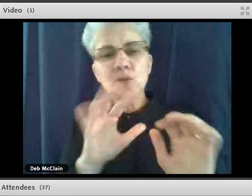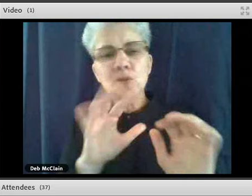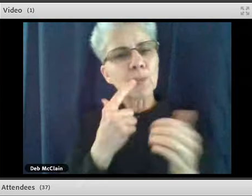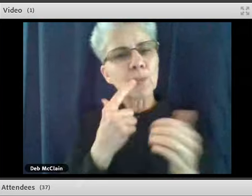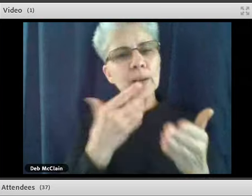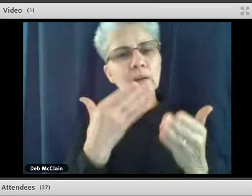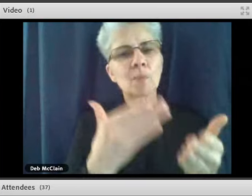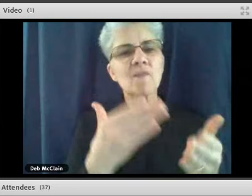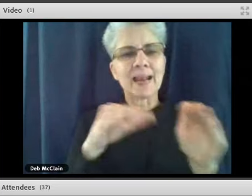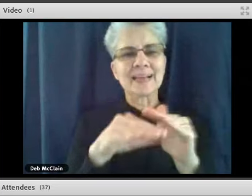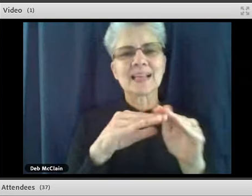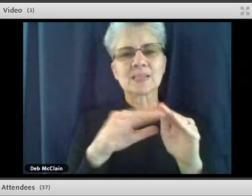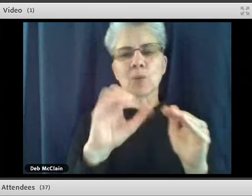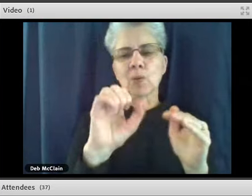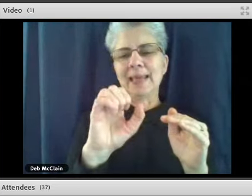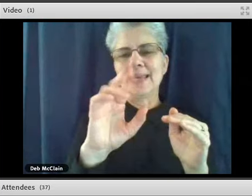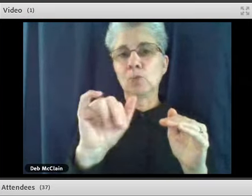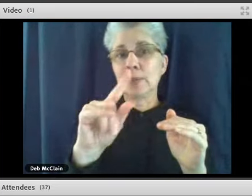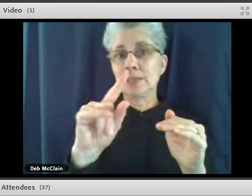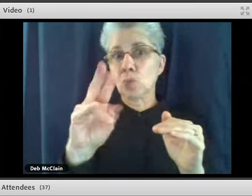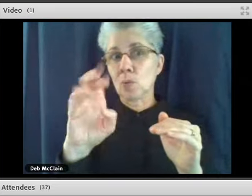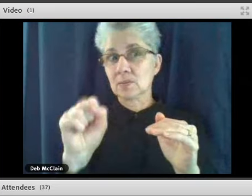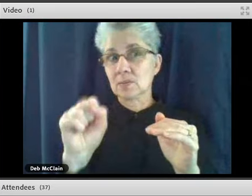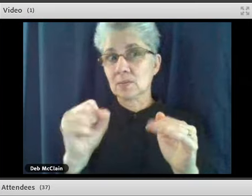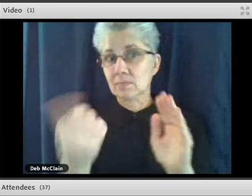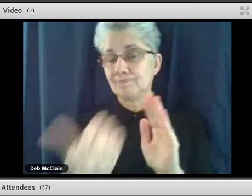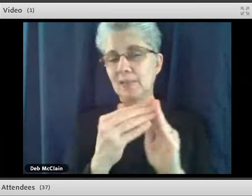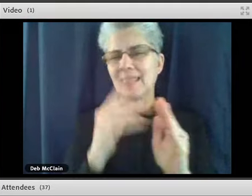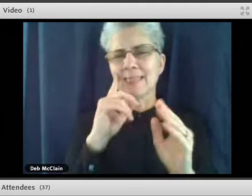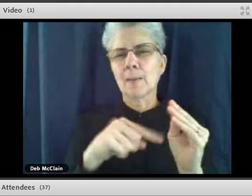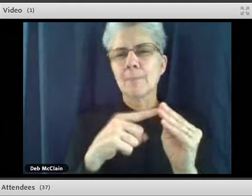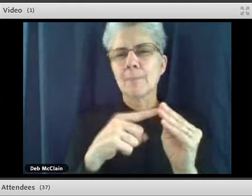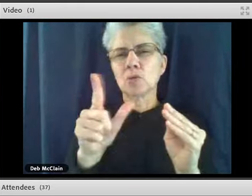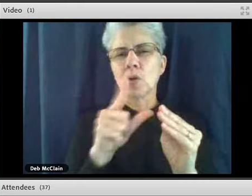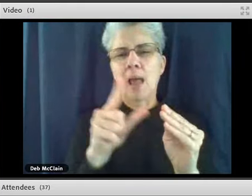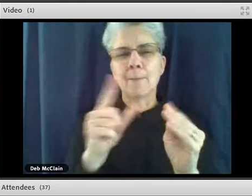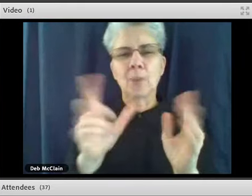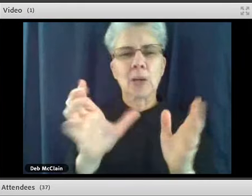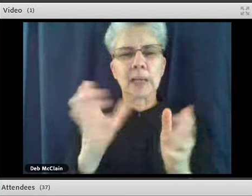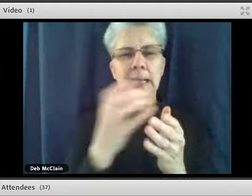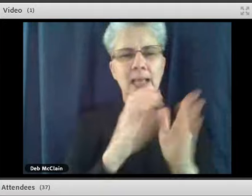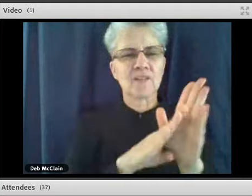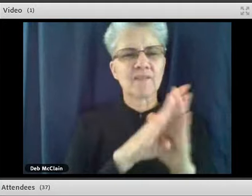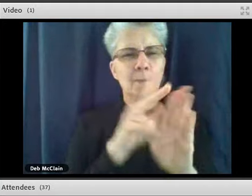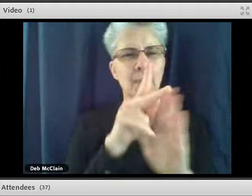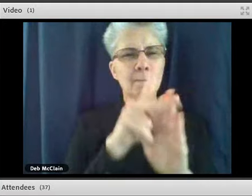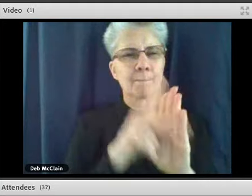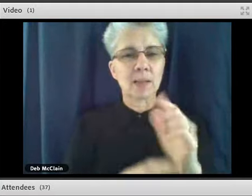Sorry. Let me keep going. So, how can you provide accessible e-resources? Again, think about your library's